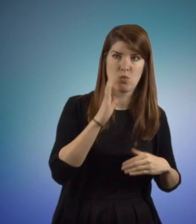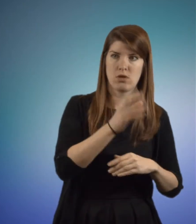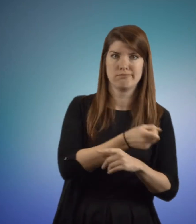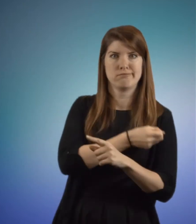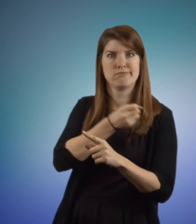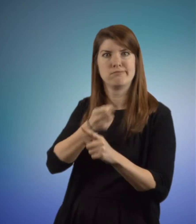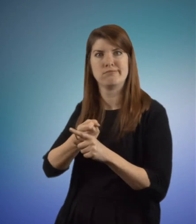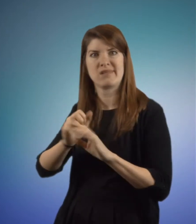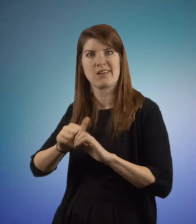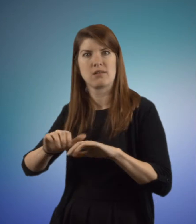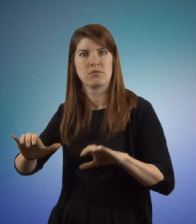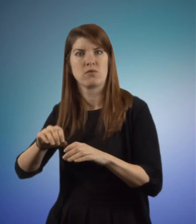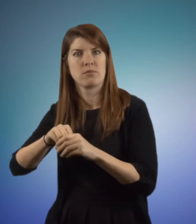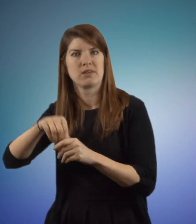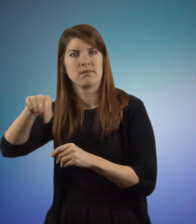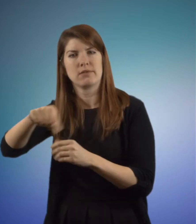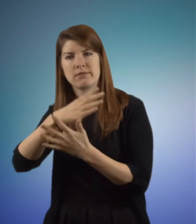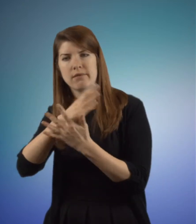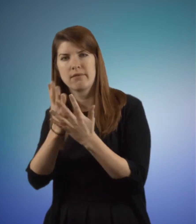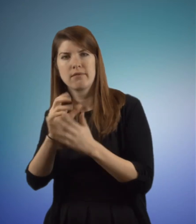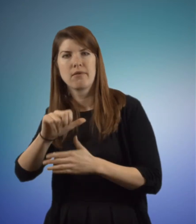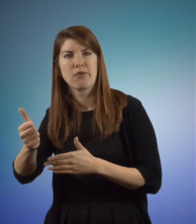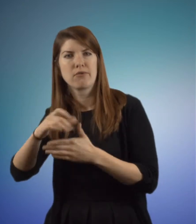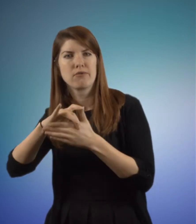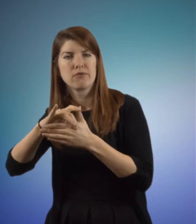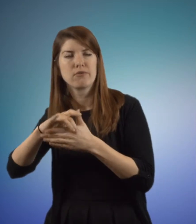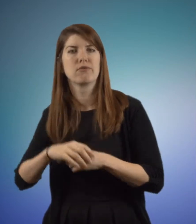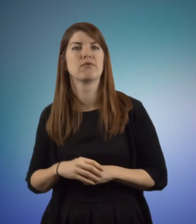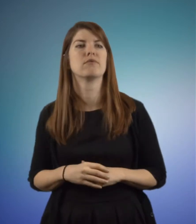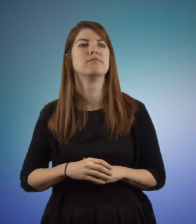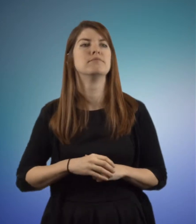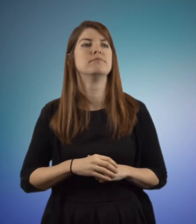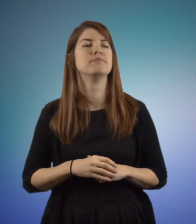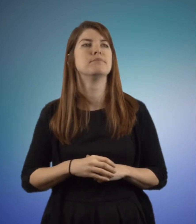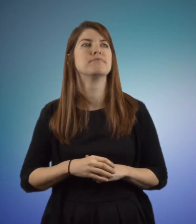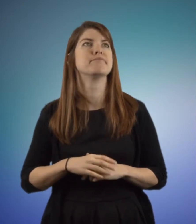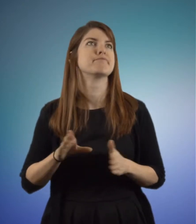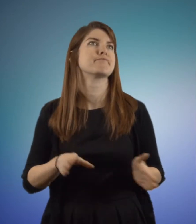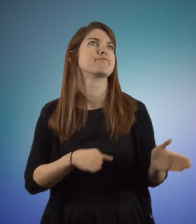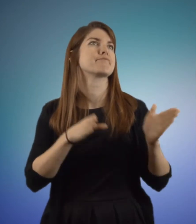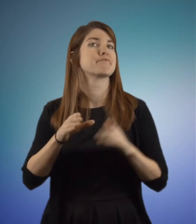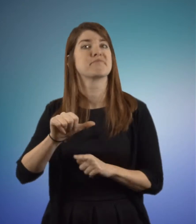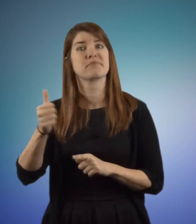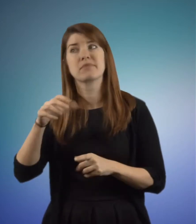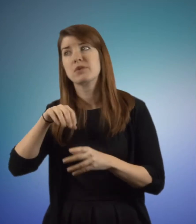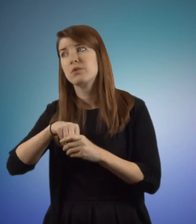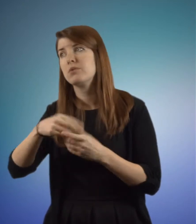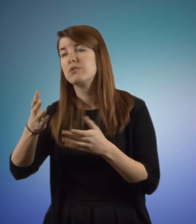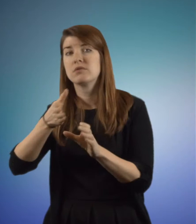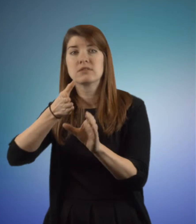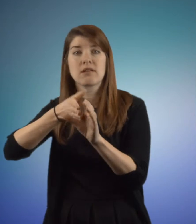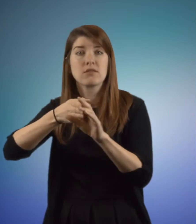on their performance in those areas. Other includes psychological assessments, health assessments,